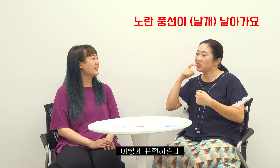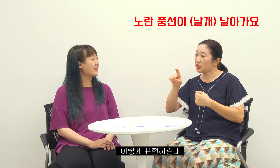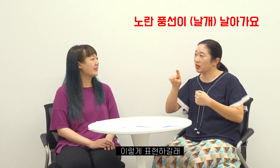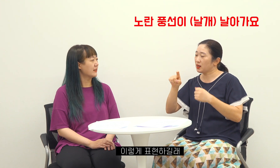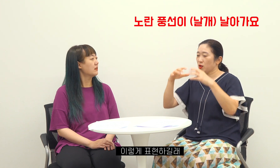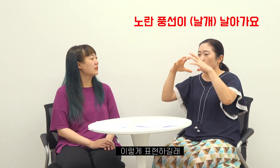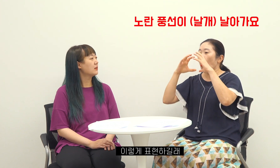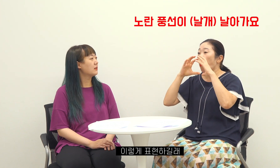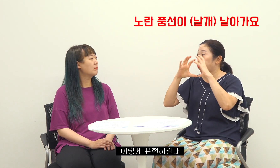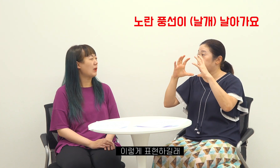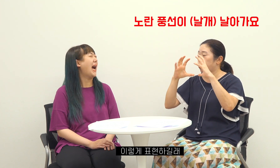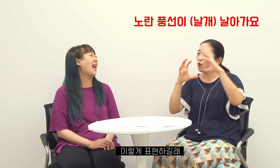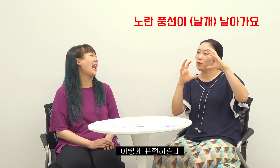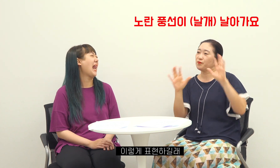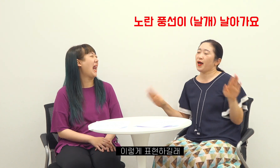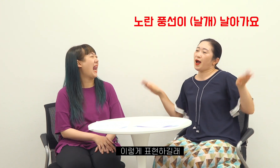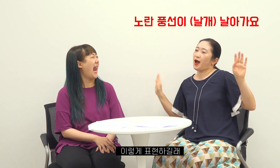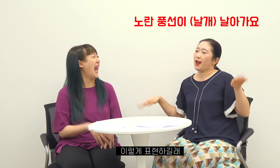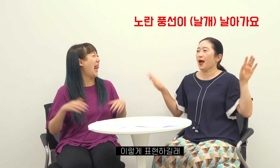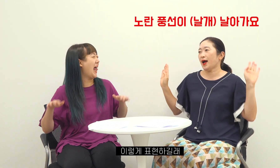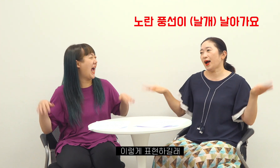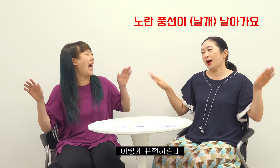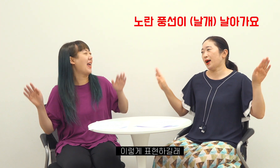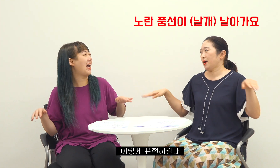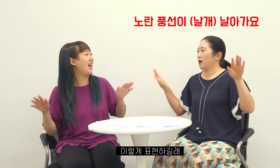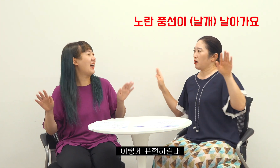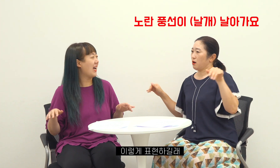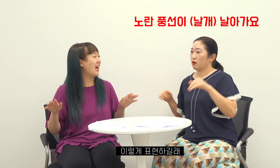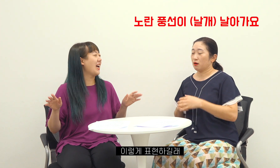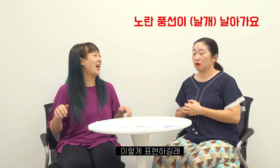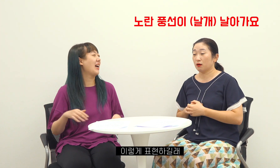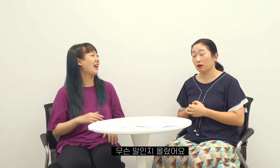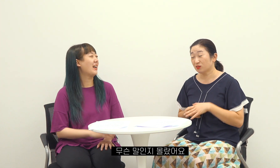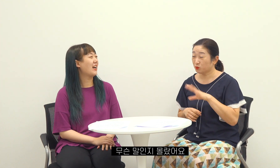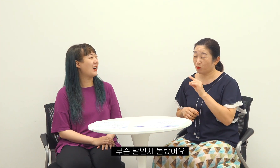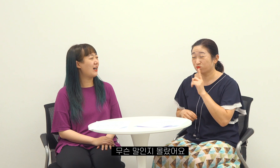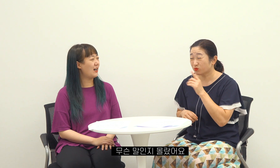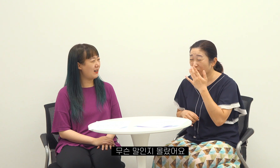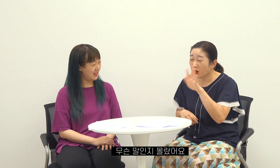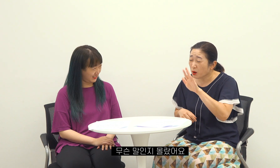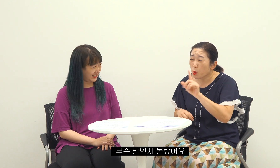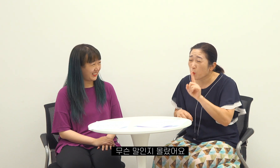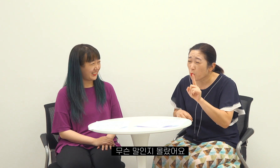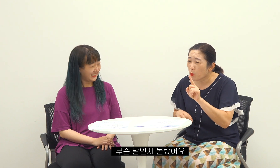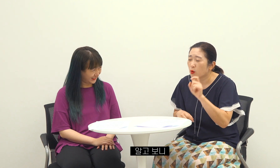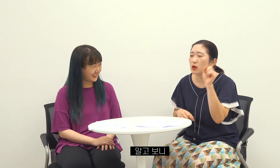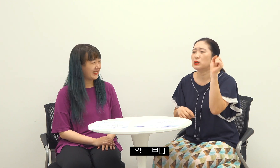I didn't know what he meant when he said 'yellow balloons (wings) fly' like this.